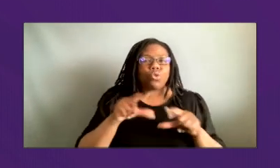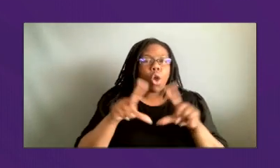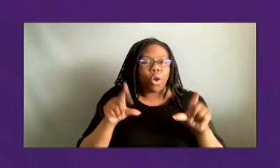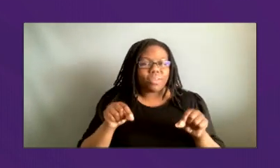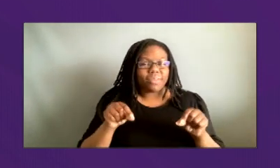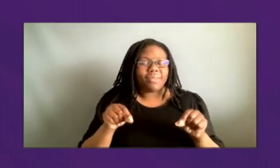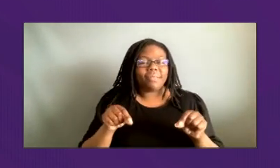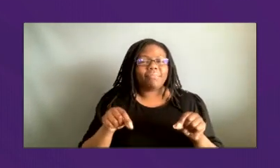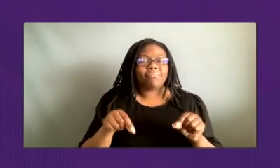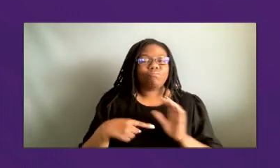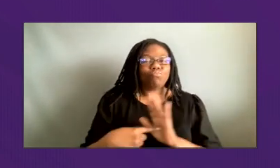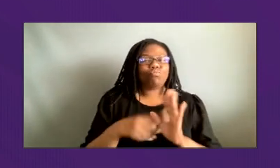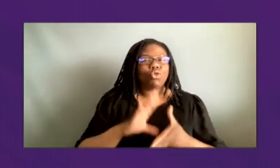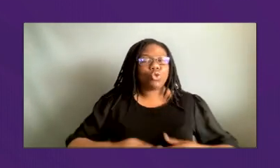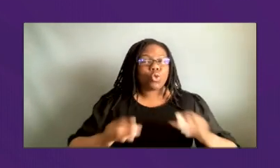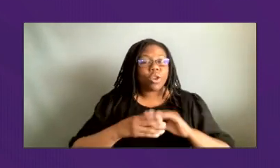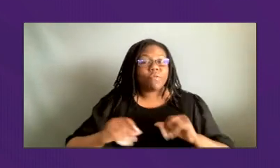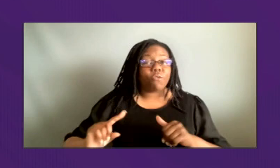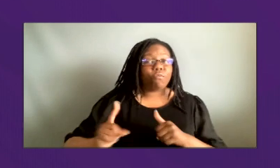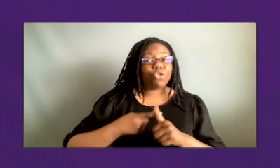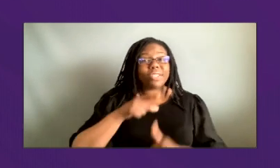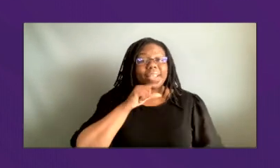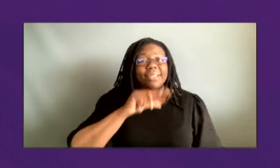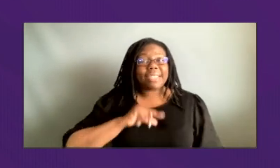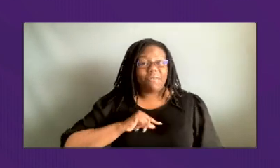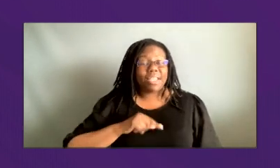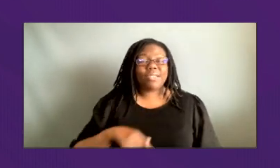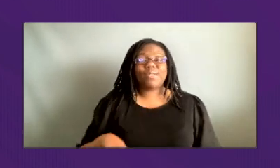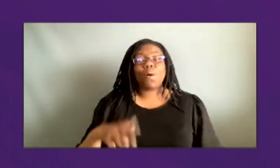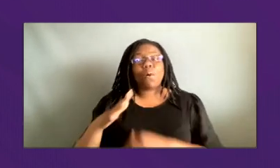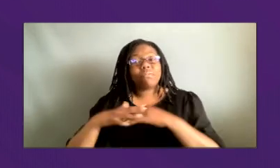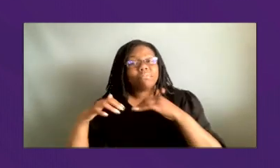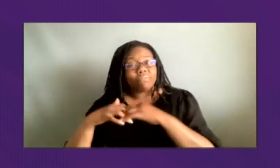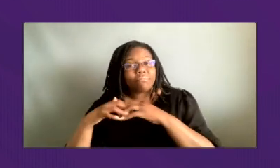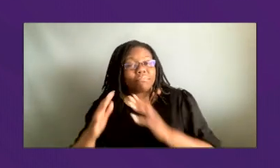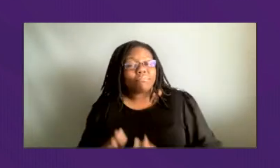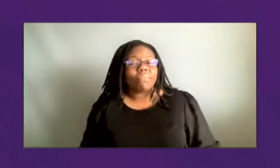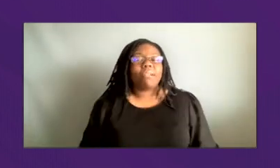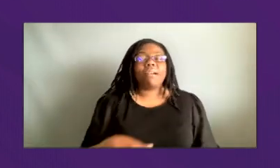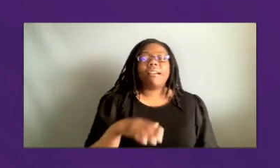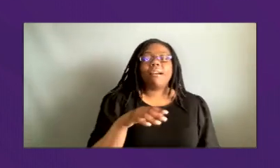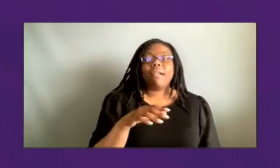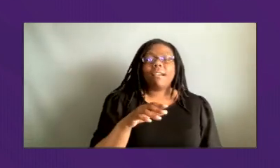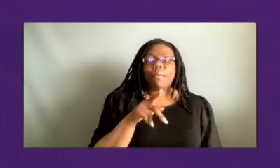Native peoples and the pilgrims coming together to share a meal and express thanks for their harvest.